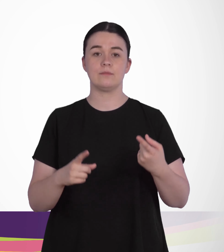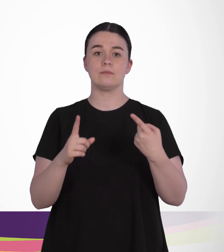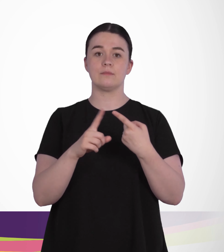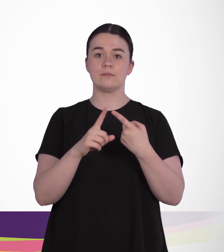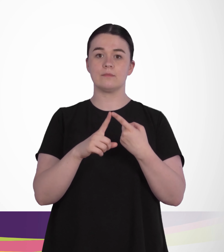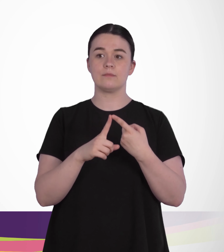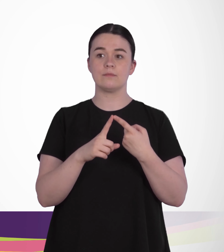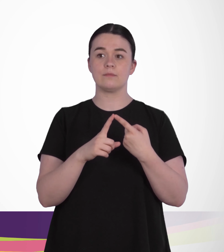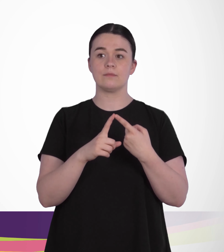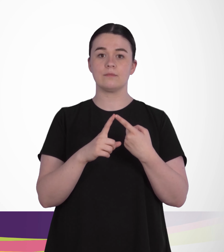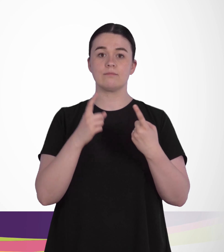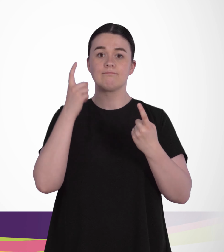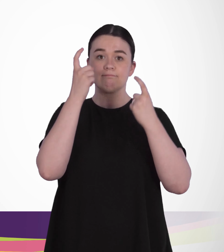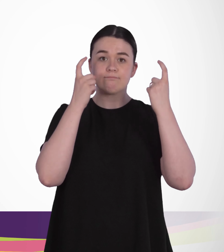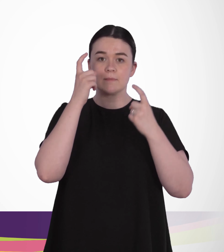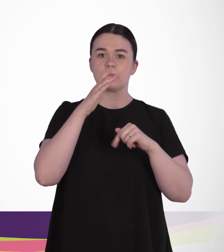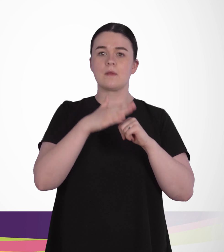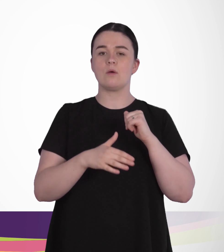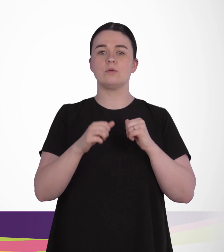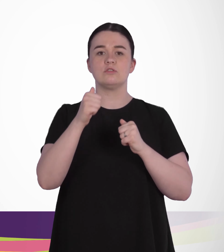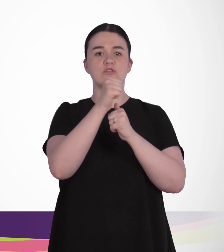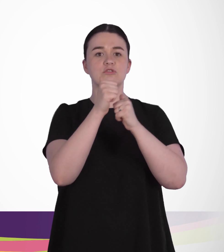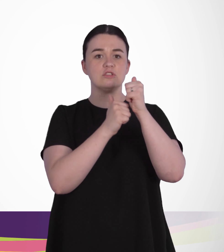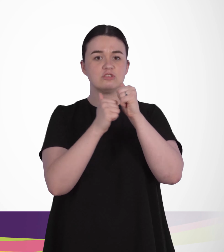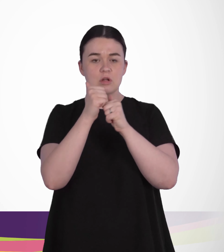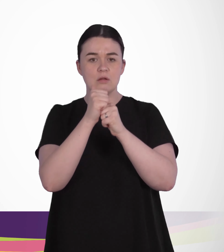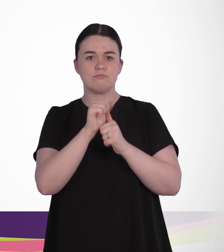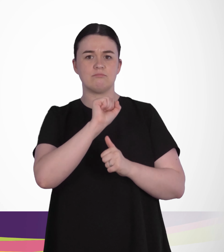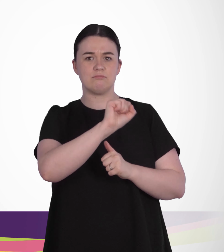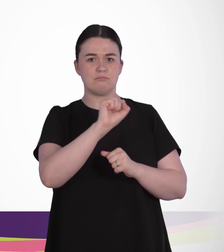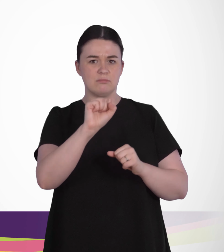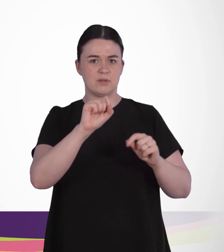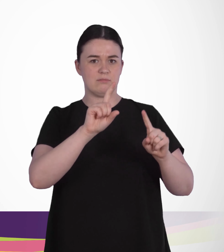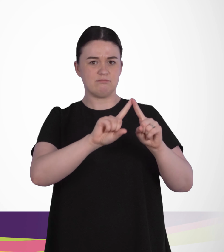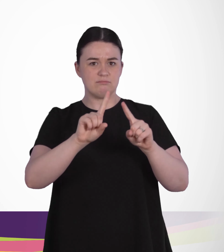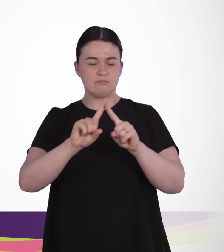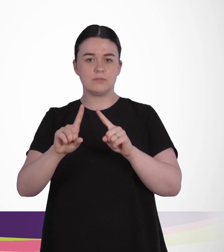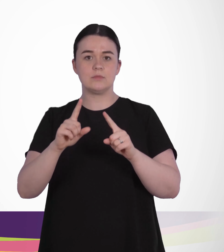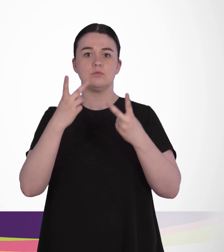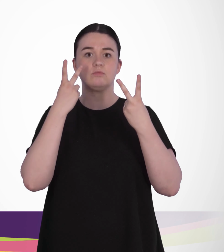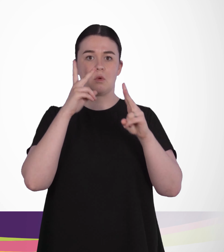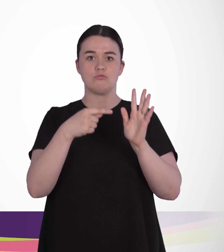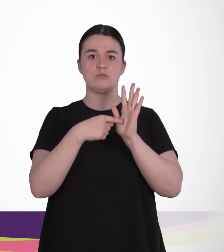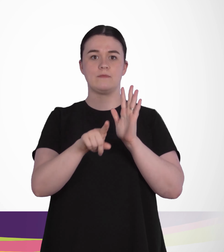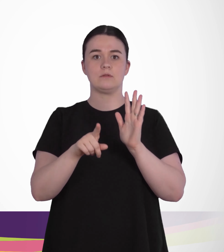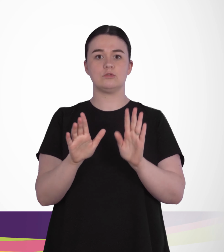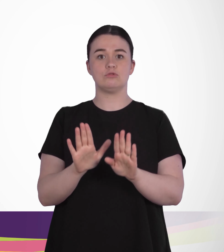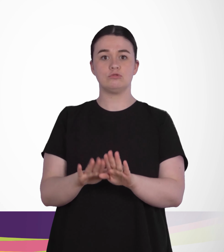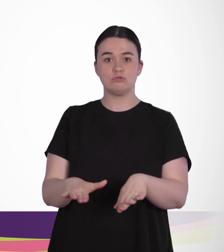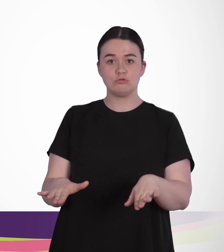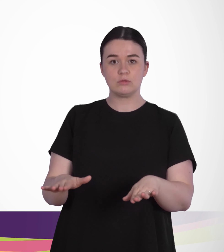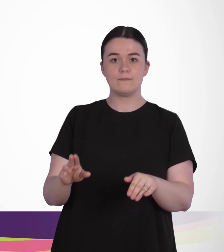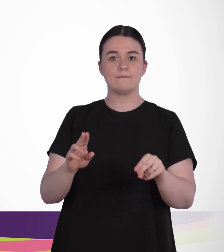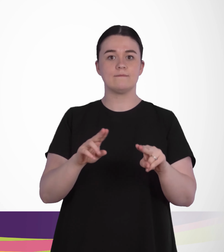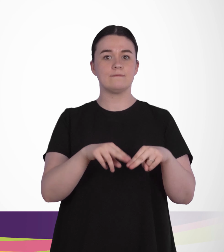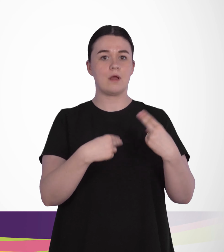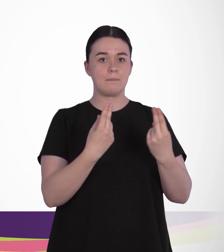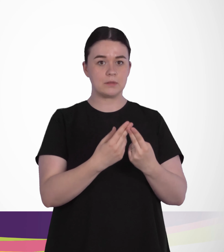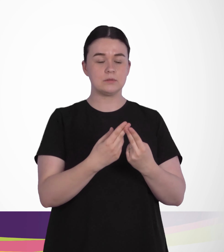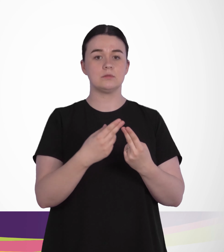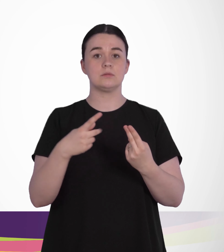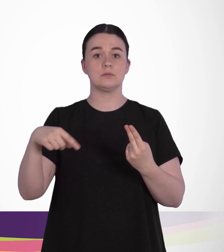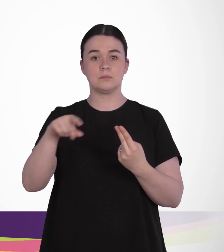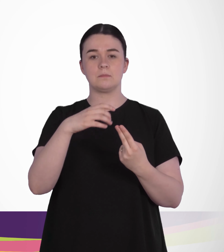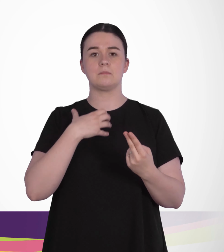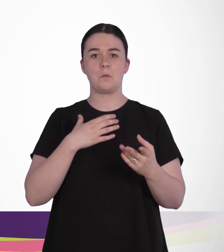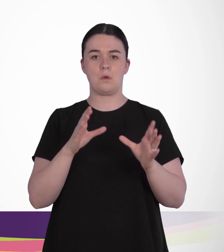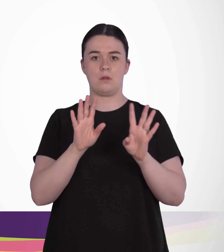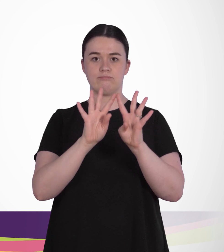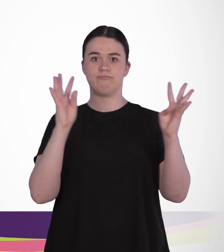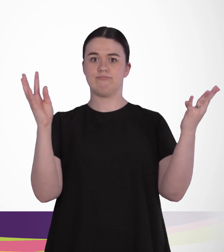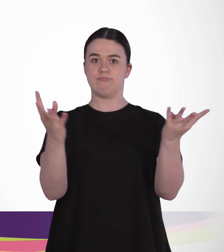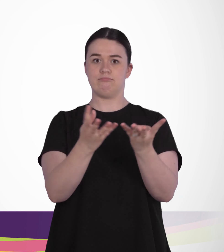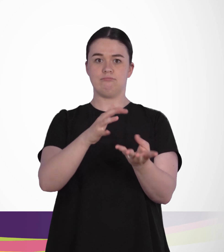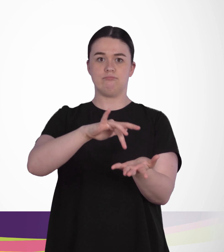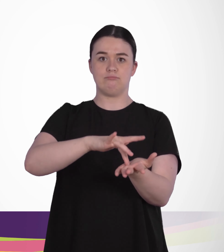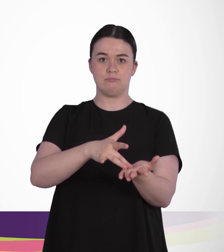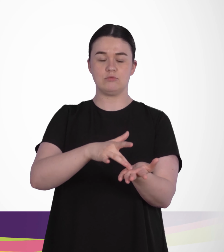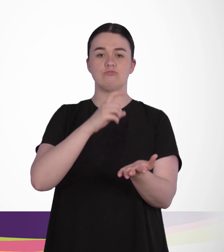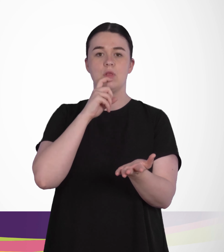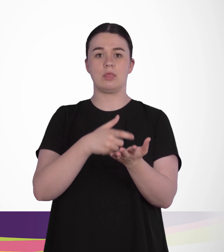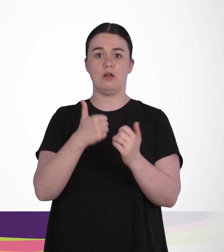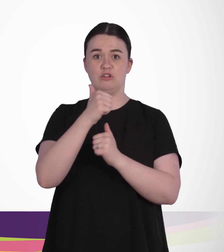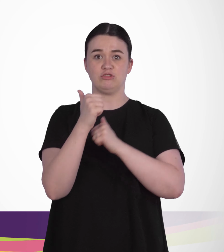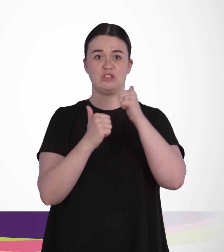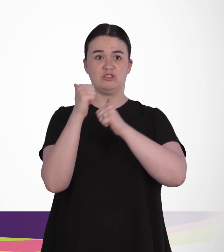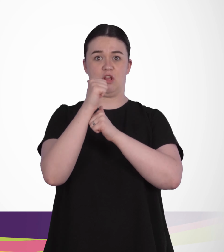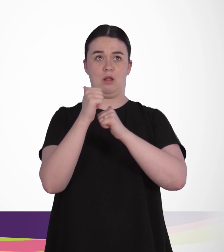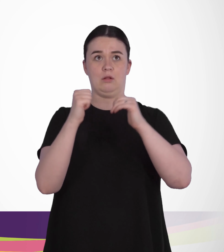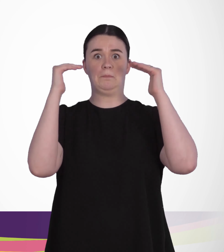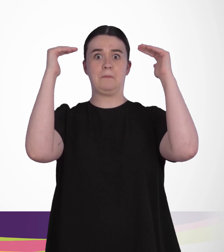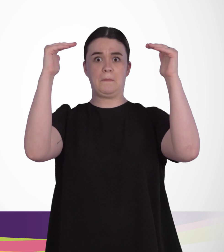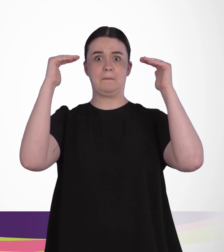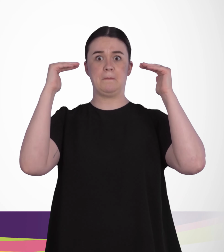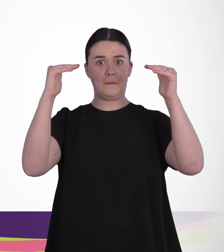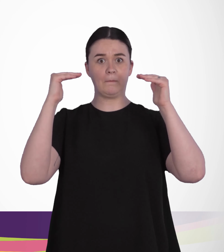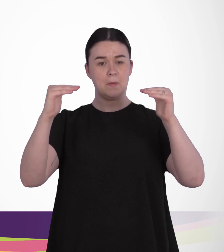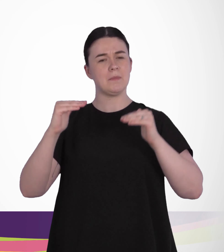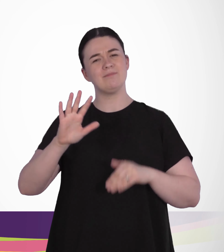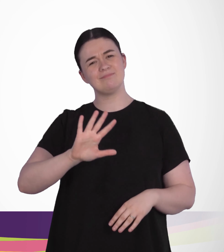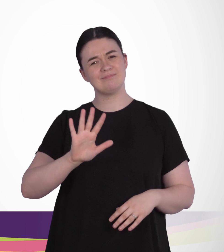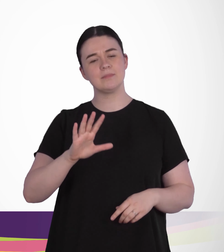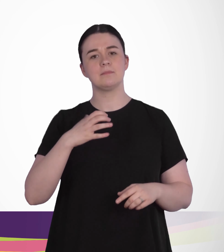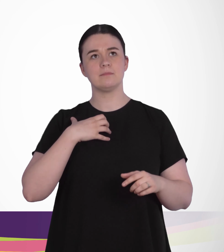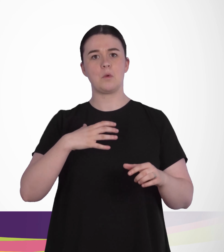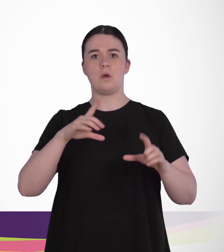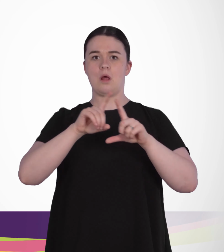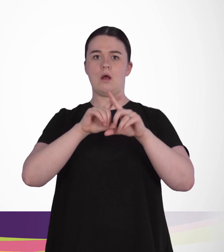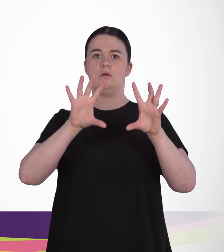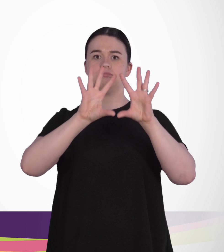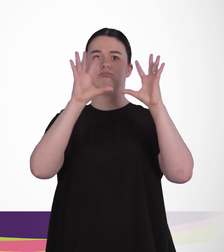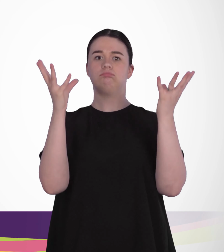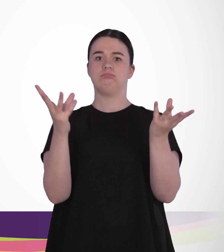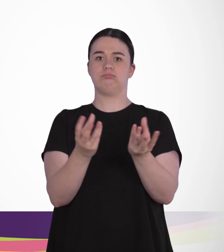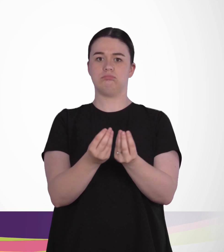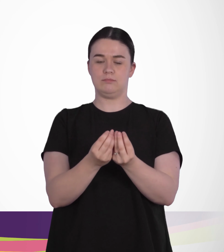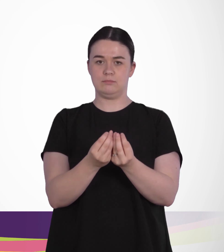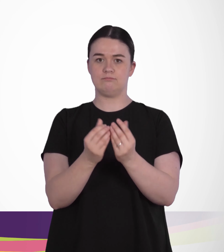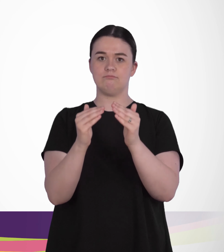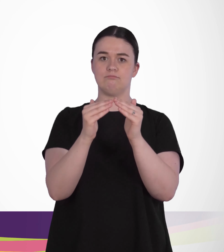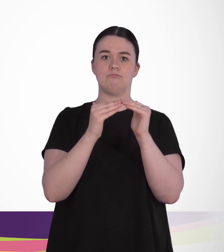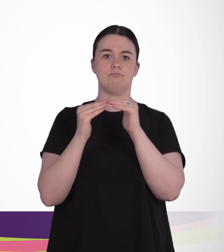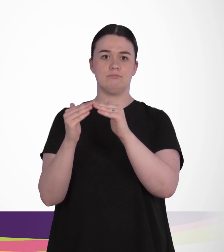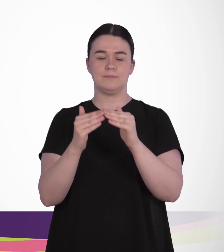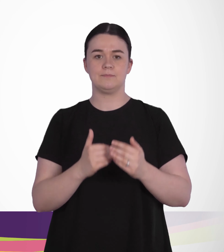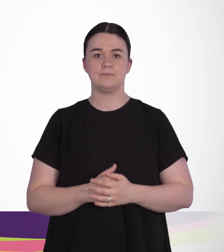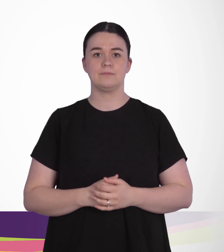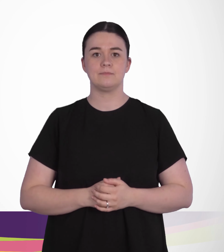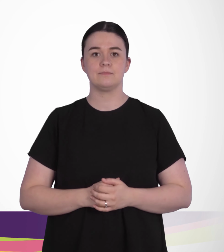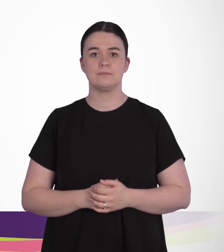• Considering a circular structure that reflects children and families at the centre rather than a hierarchical structure.